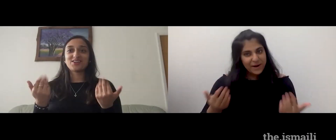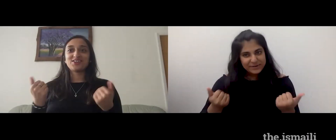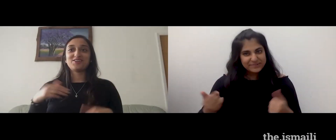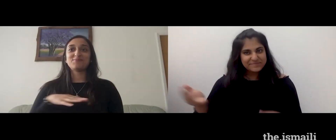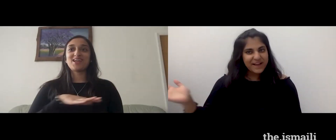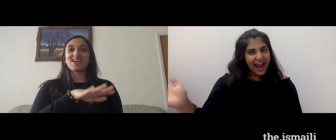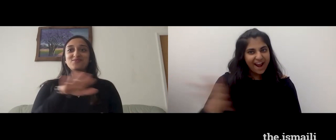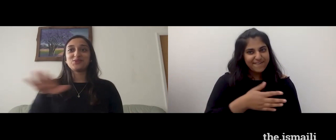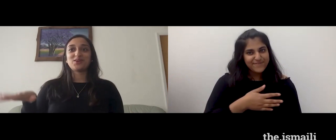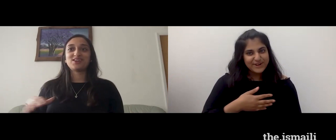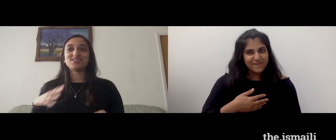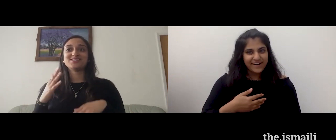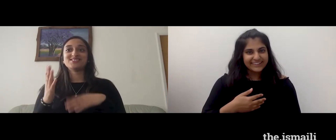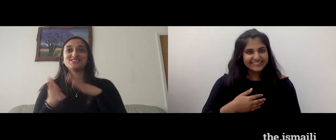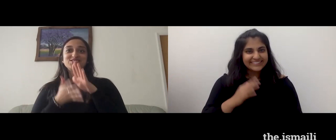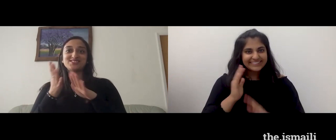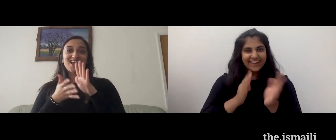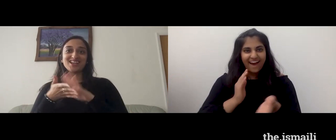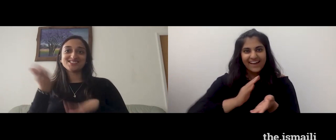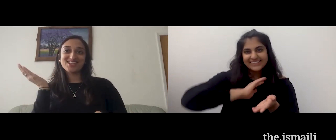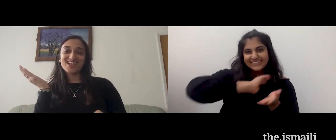Welcome everyone!